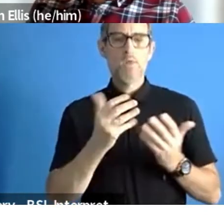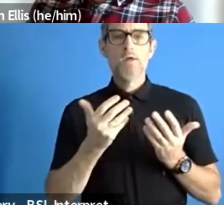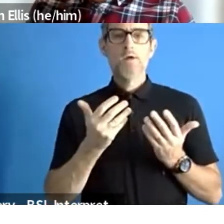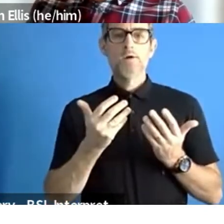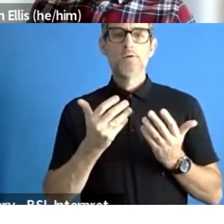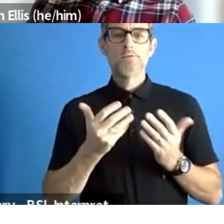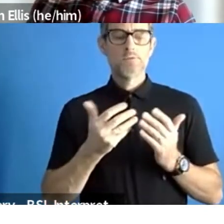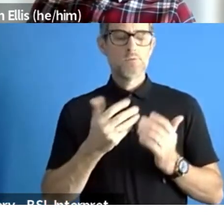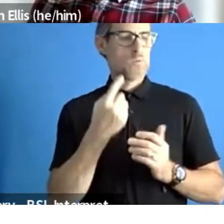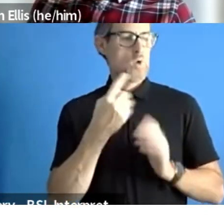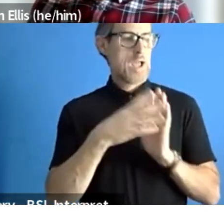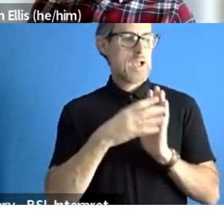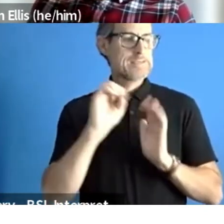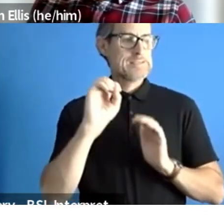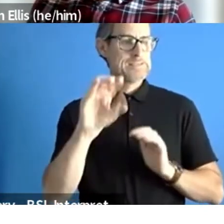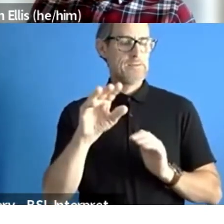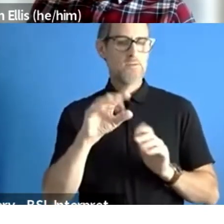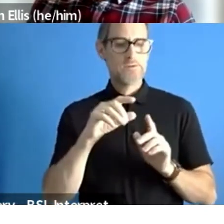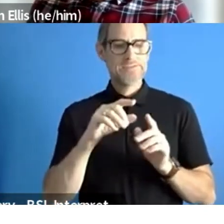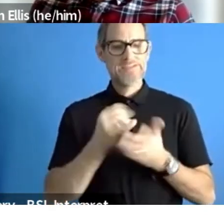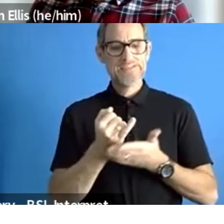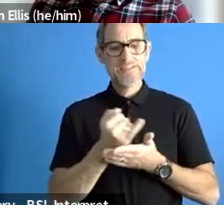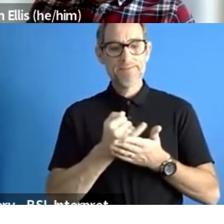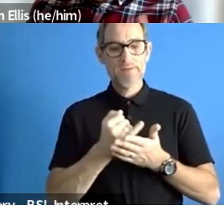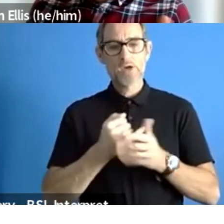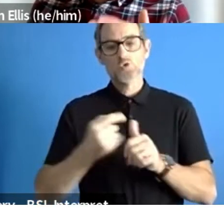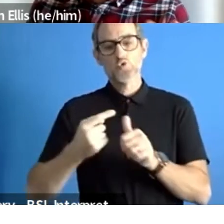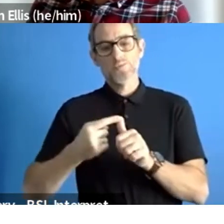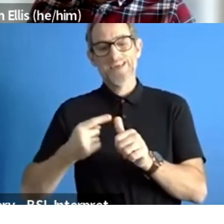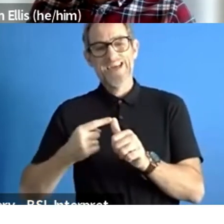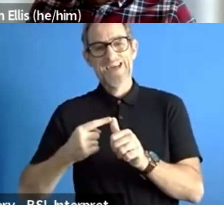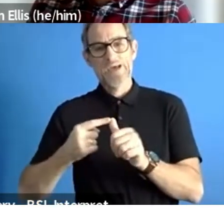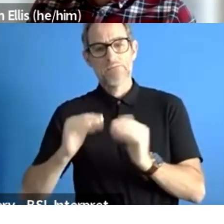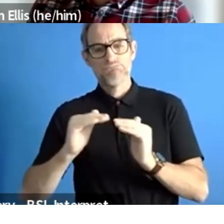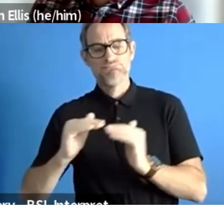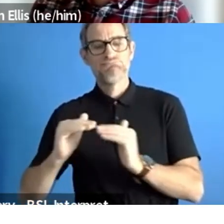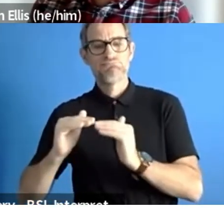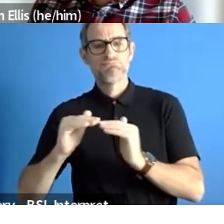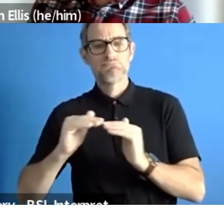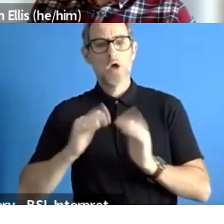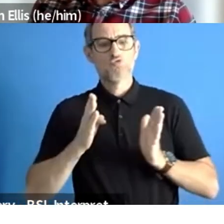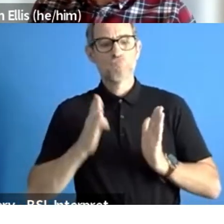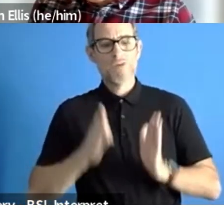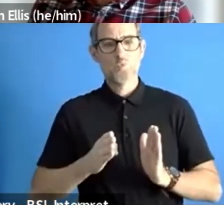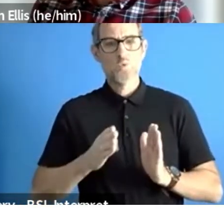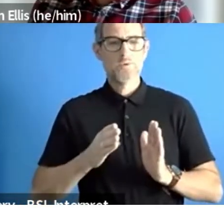One was a defect to AAA criteria. Content